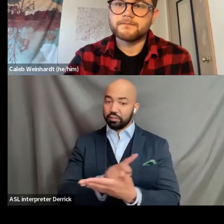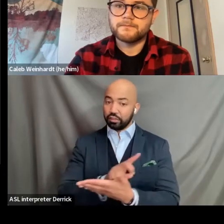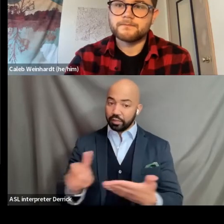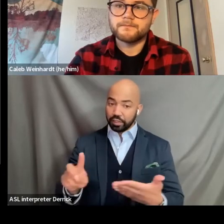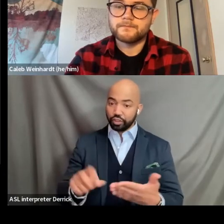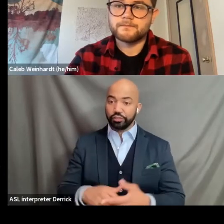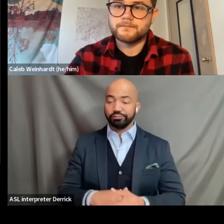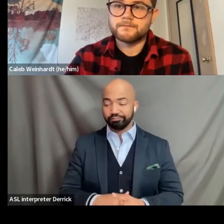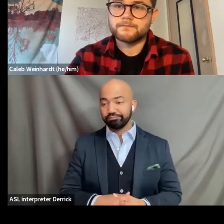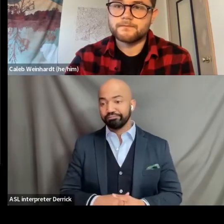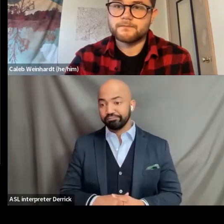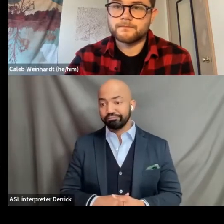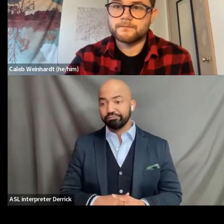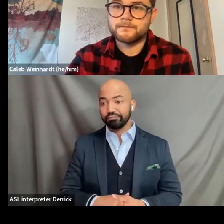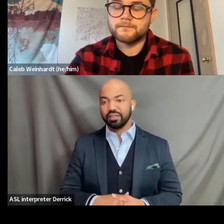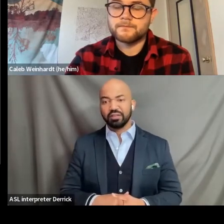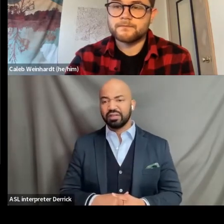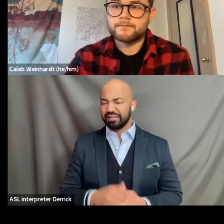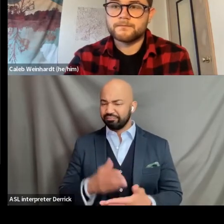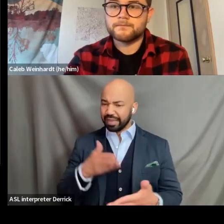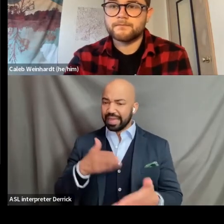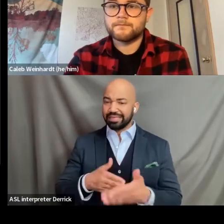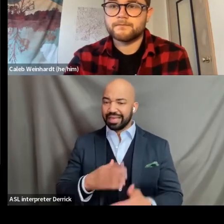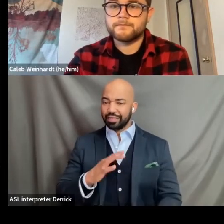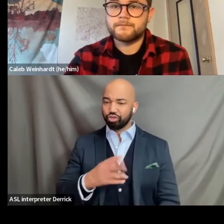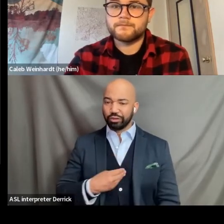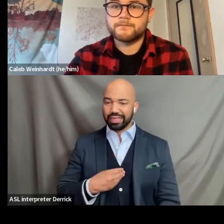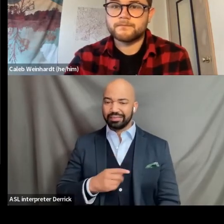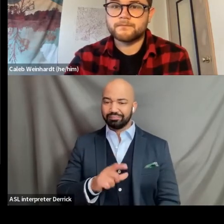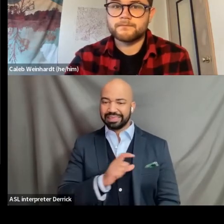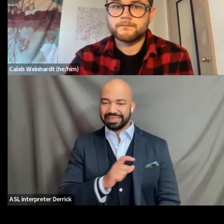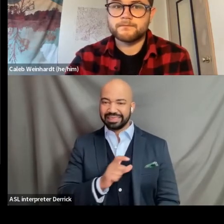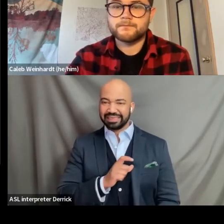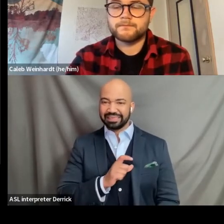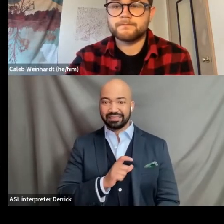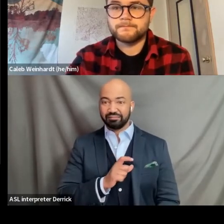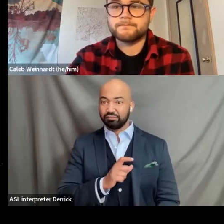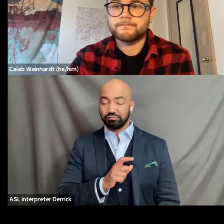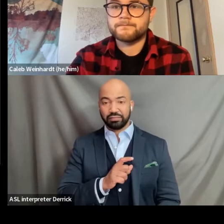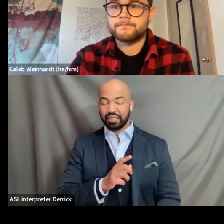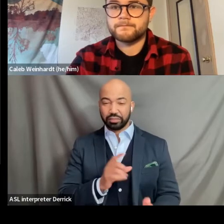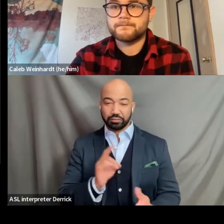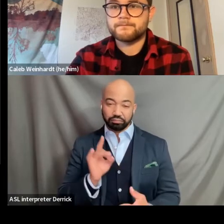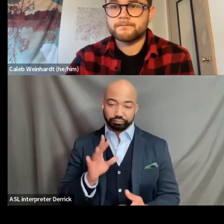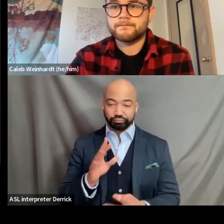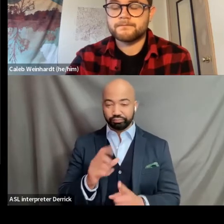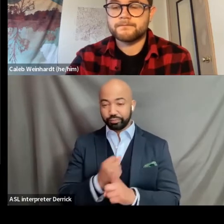So literally just anti-trans cops who are being anti-trans to the people that are on the streets